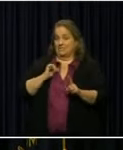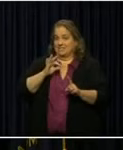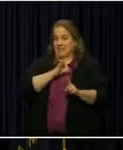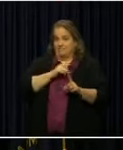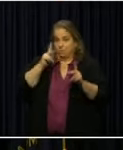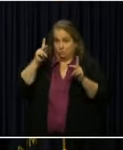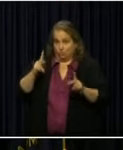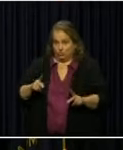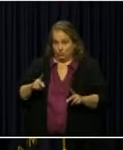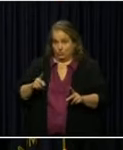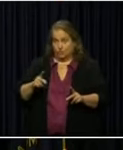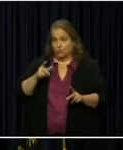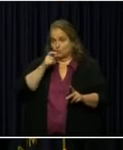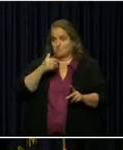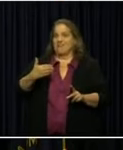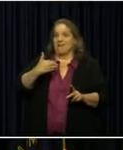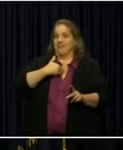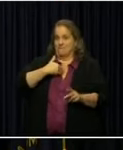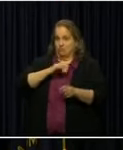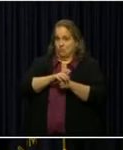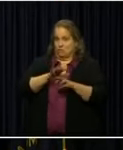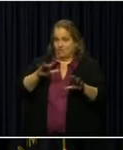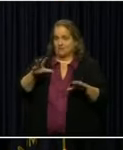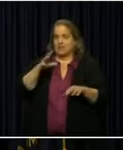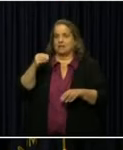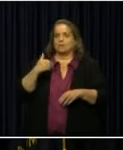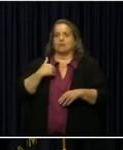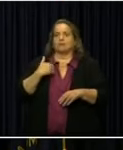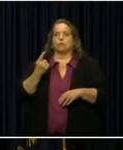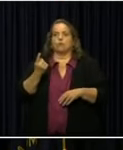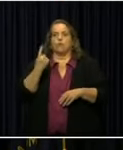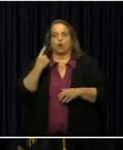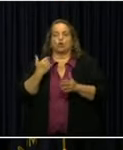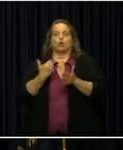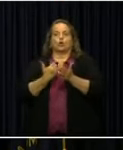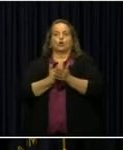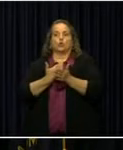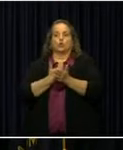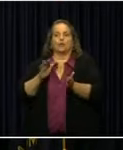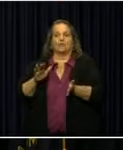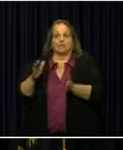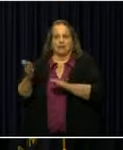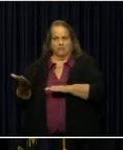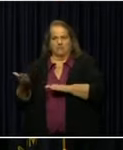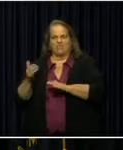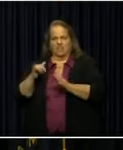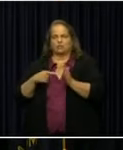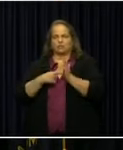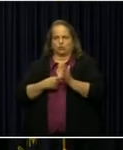CORRECTIONS IS WORKING CLOSELY WITH OUR PUBLIC HEALTH DEPARTMENT AND IS COMMITTED TO FOLLOWING CDC GUIDELINES.